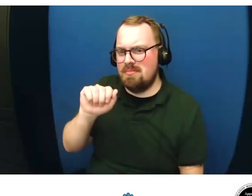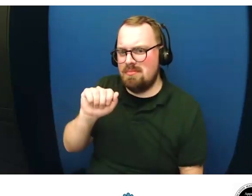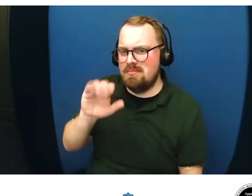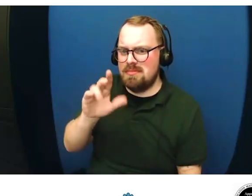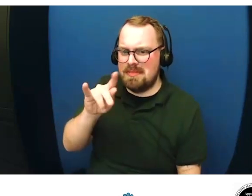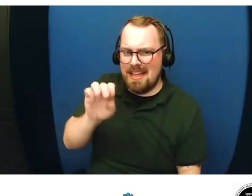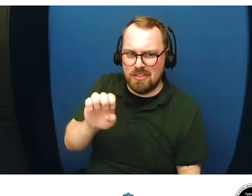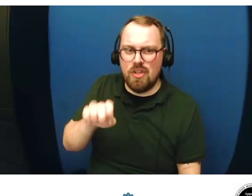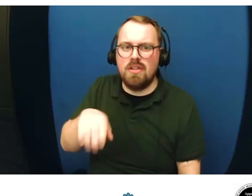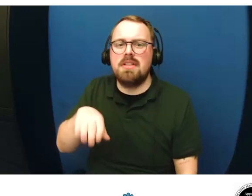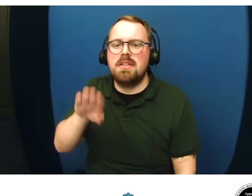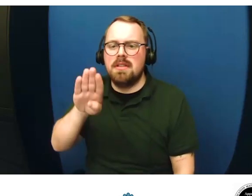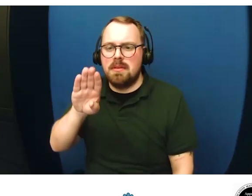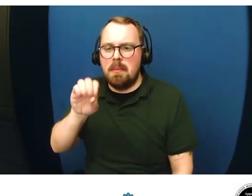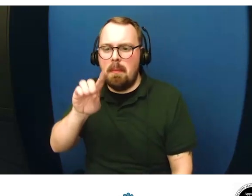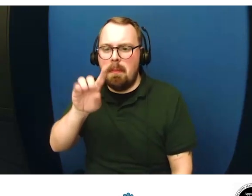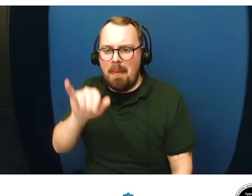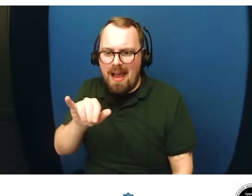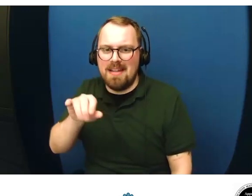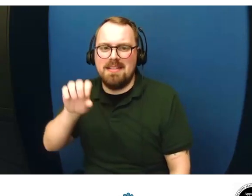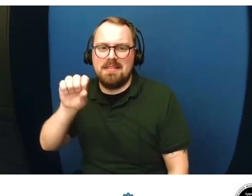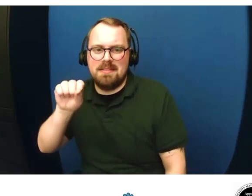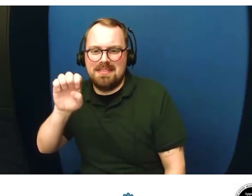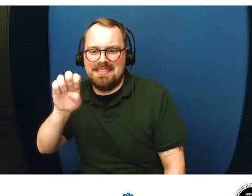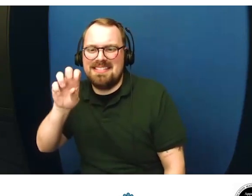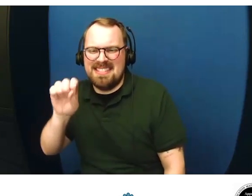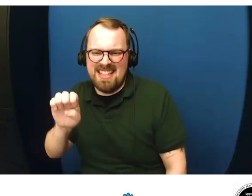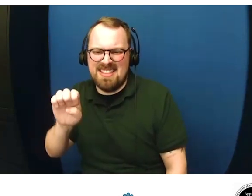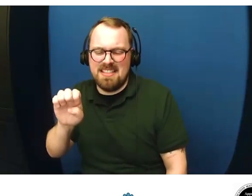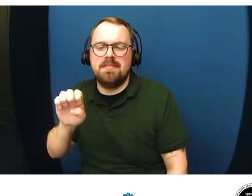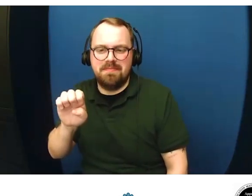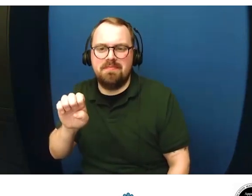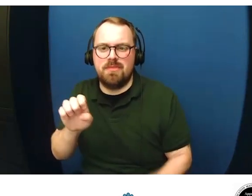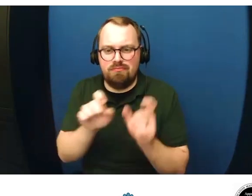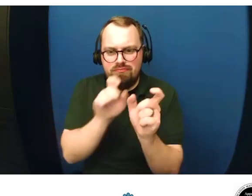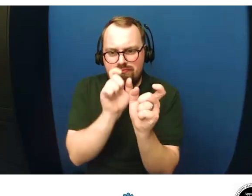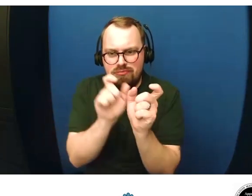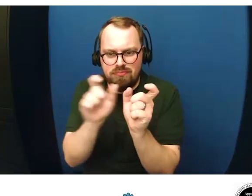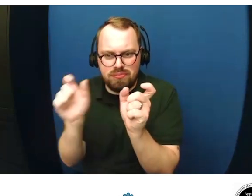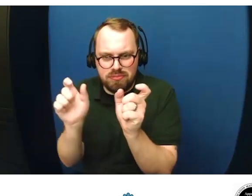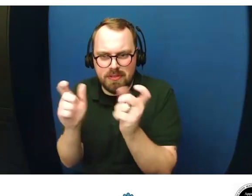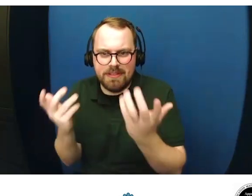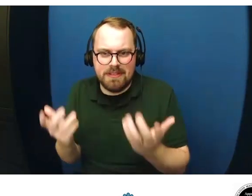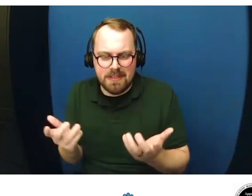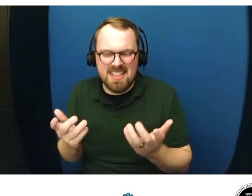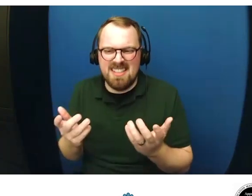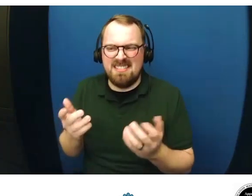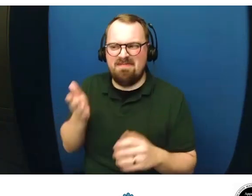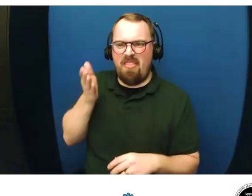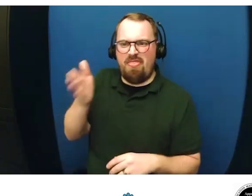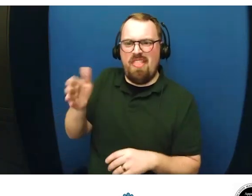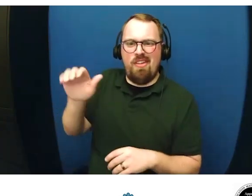say "bodily tactile", we tend to say "tactile bodily". It's the same thing, you see that.